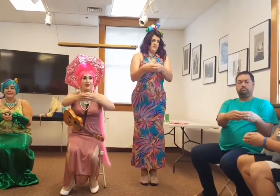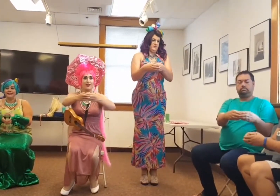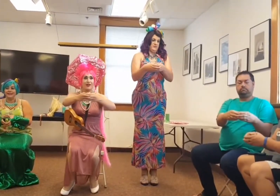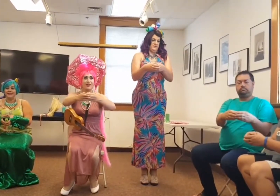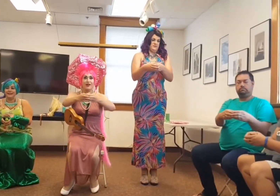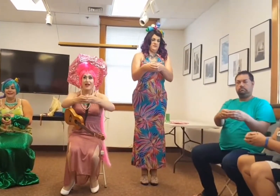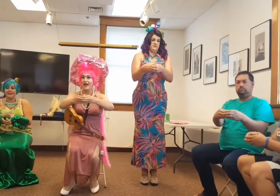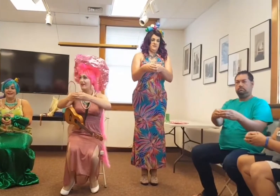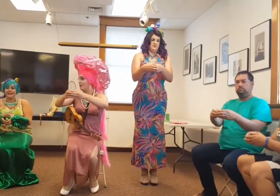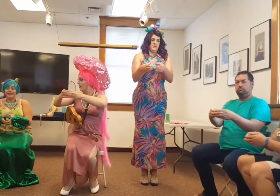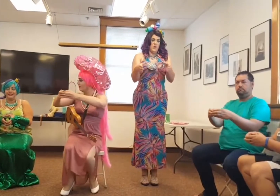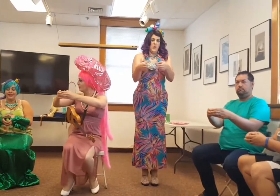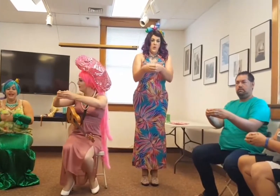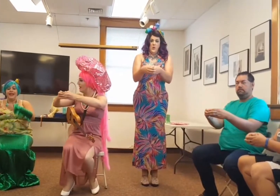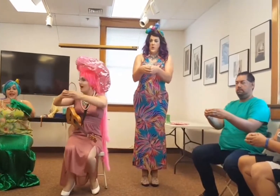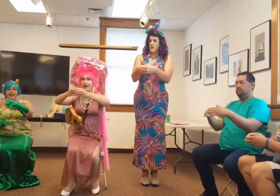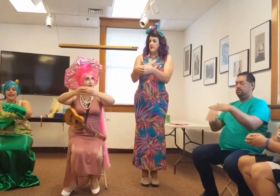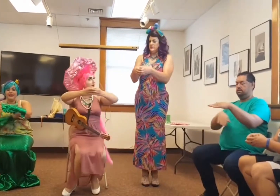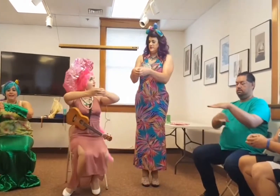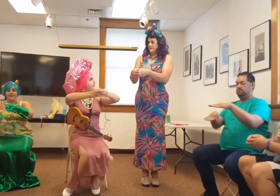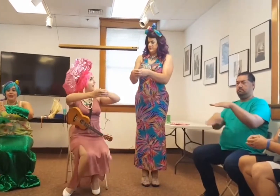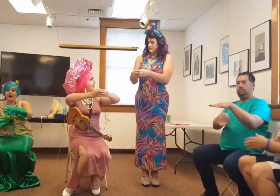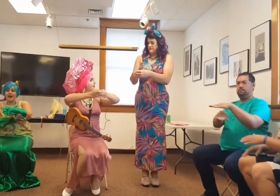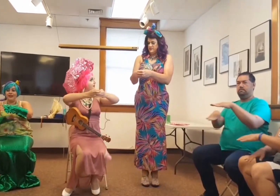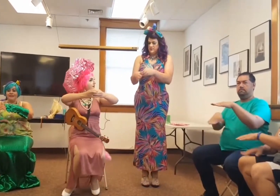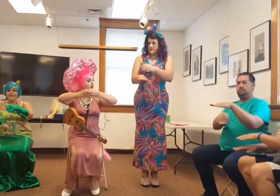And then we're going to do "Bottom."